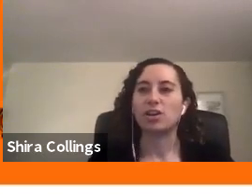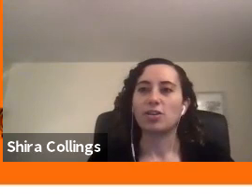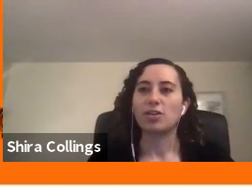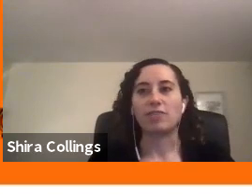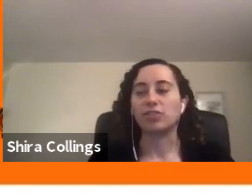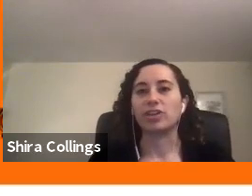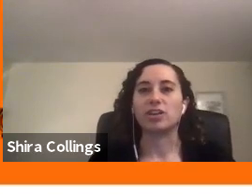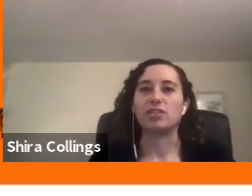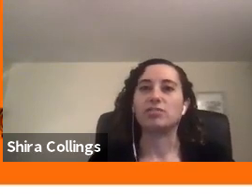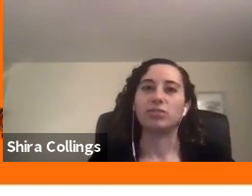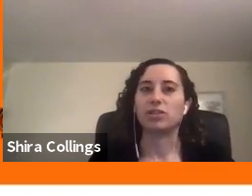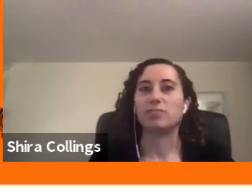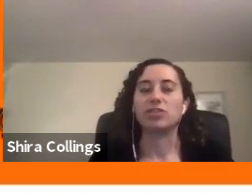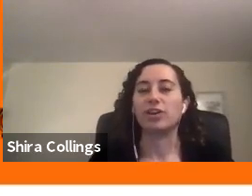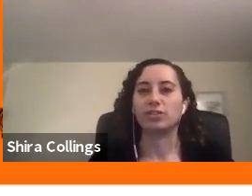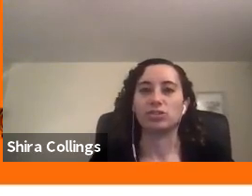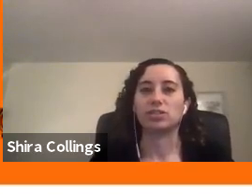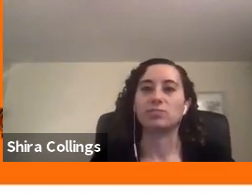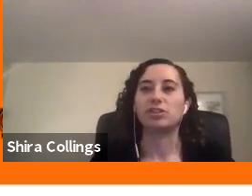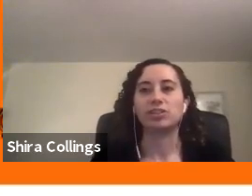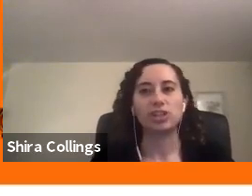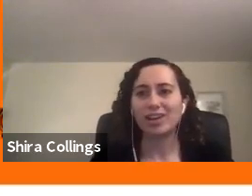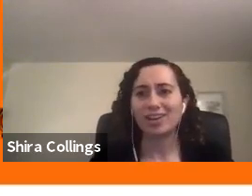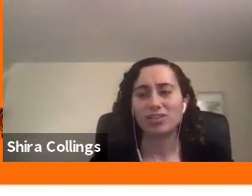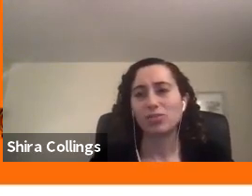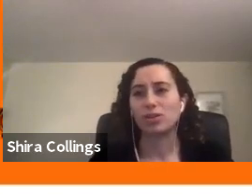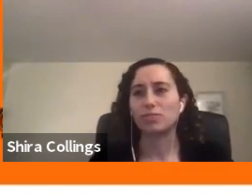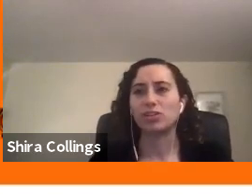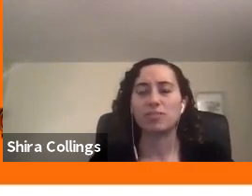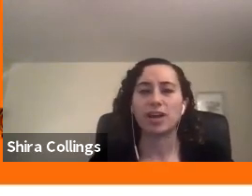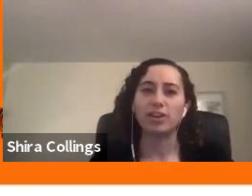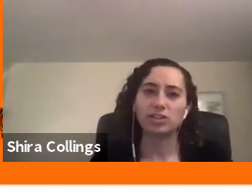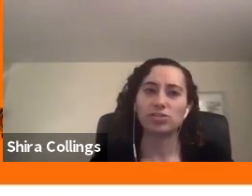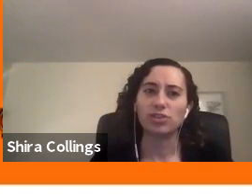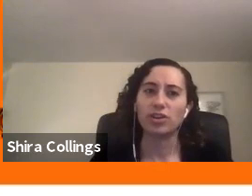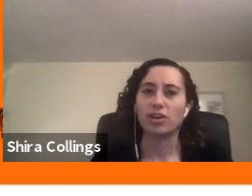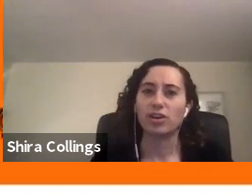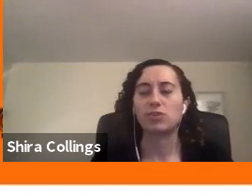tell people you just need to get over it, or snap out of it. Or we often